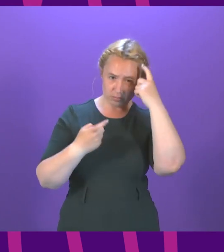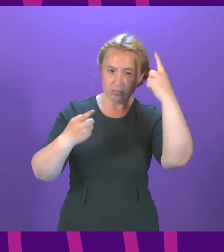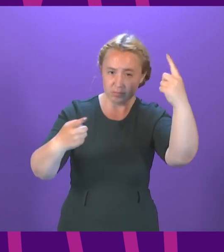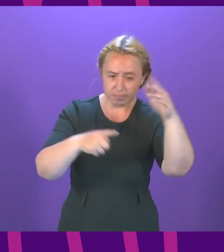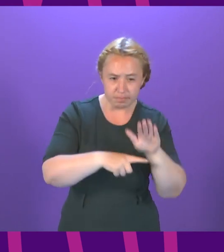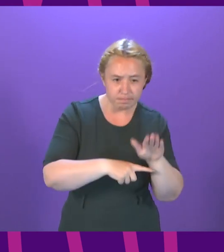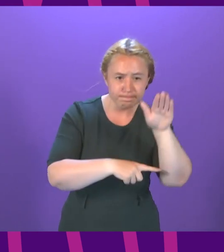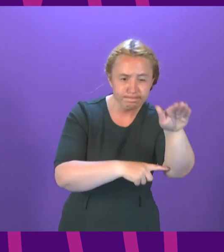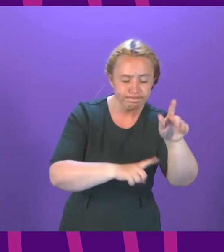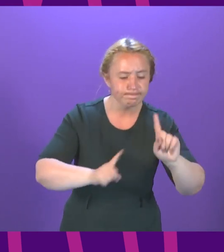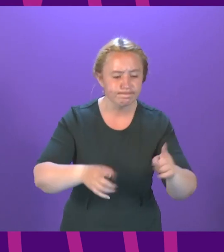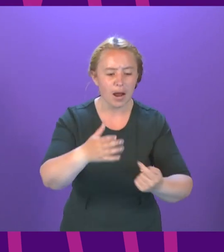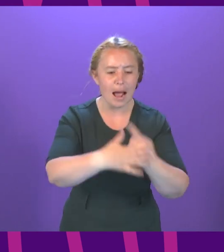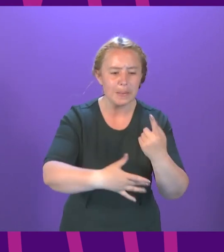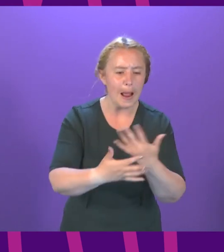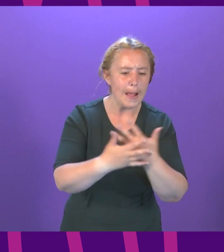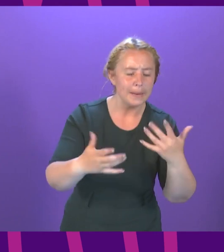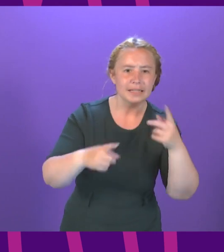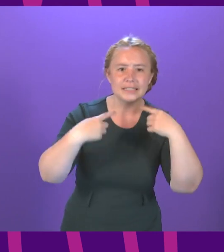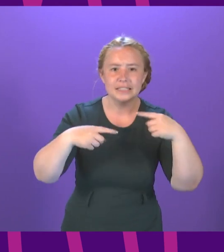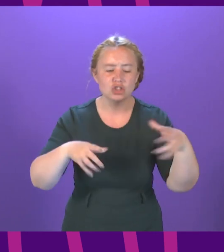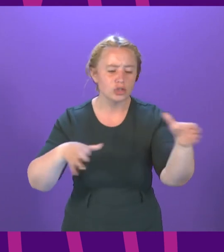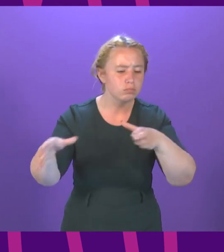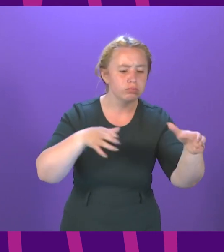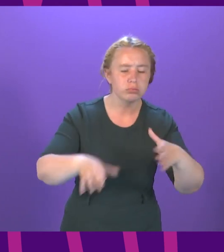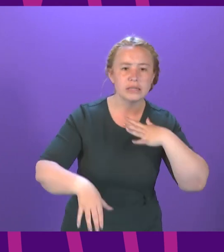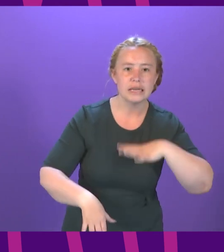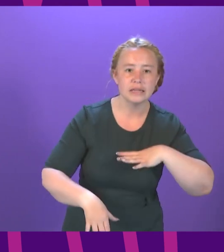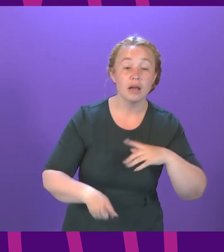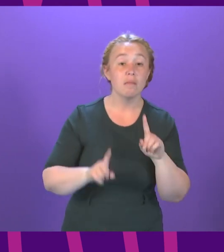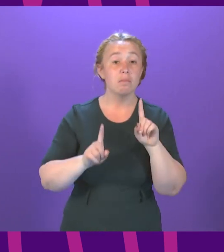resources, which is restricted to some extent by the fact that much of our funding is dependent on